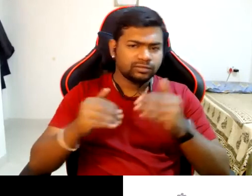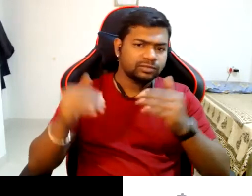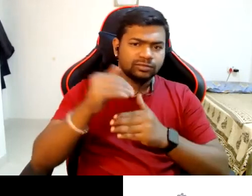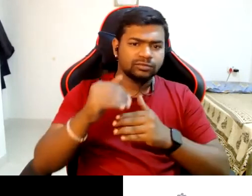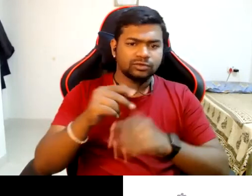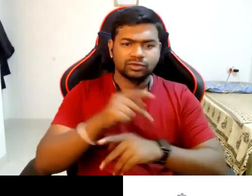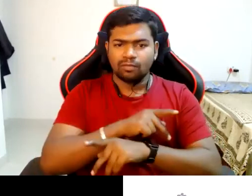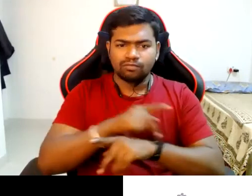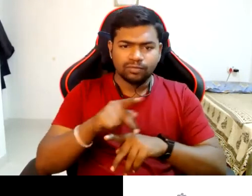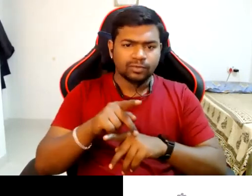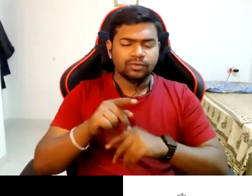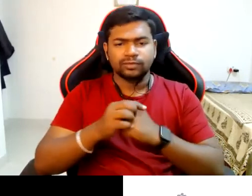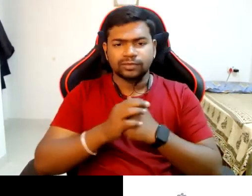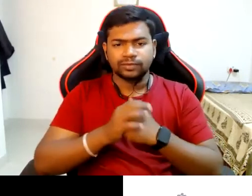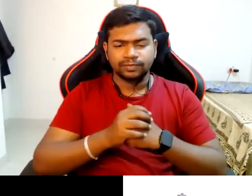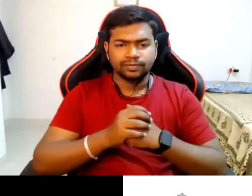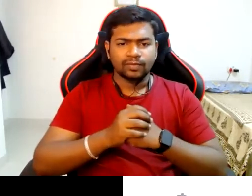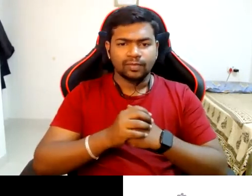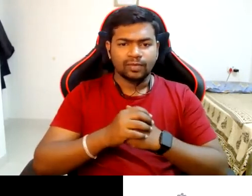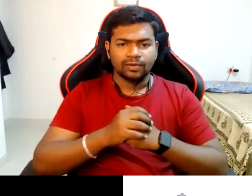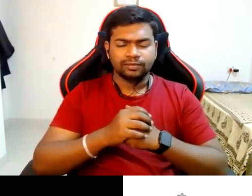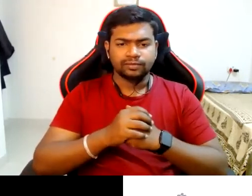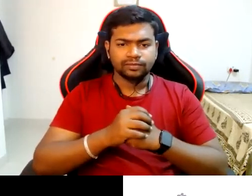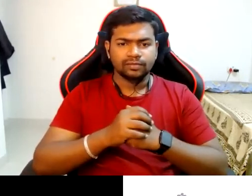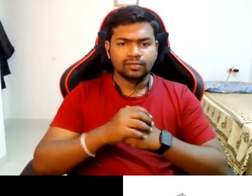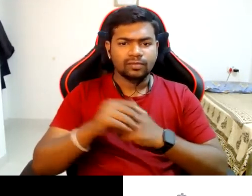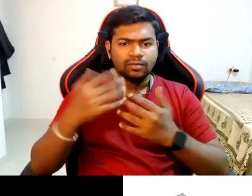So my day to day work involves that. so it is in Architecting systems